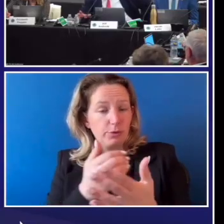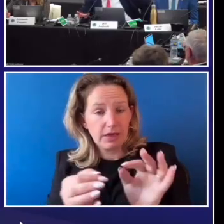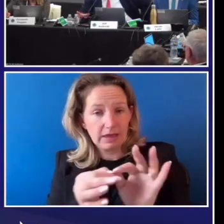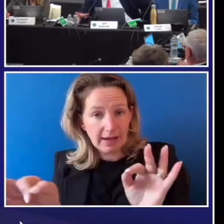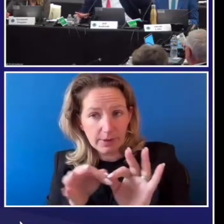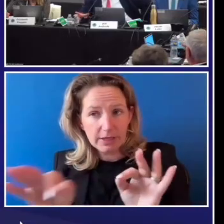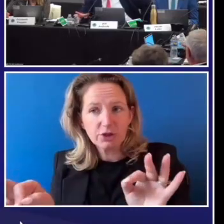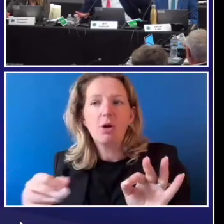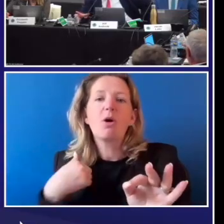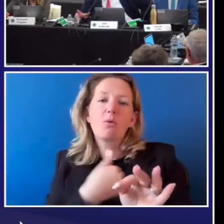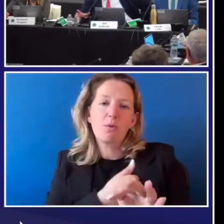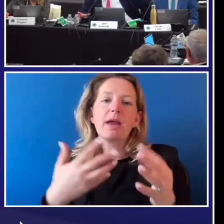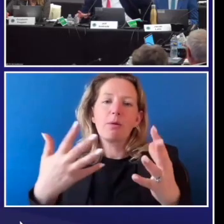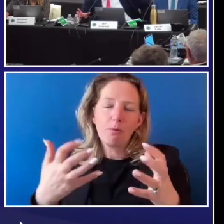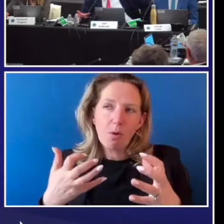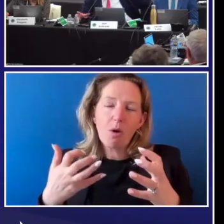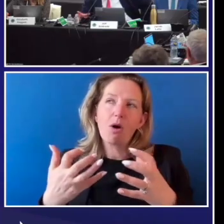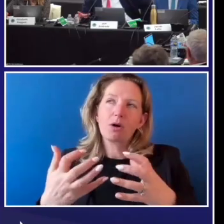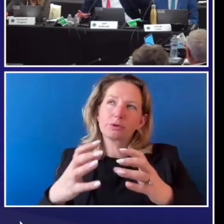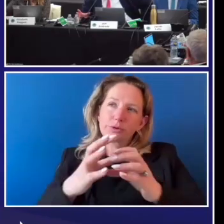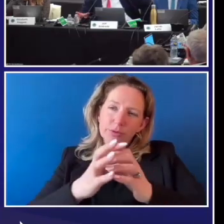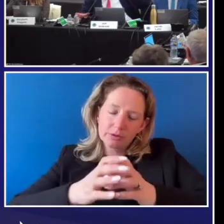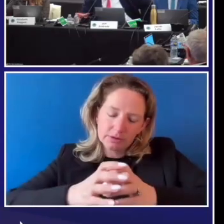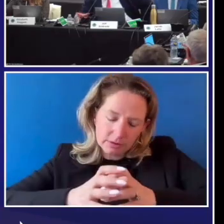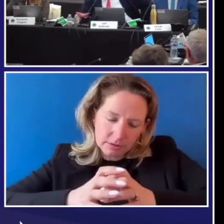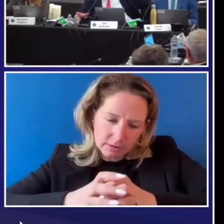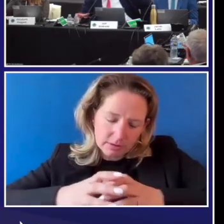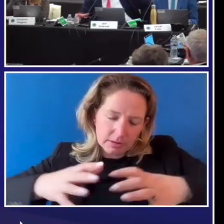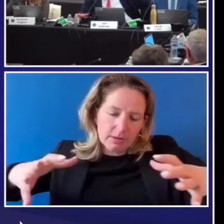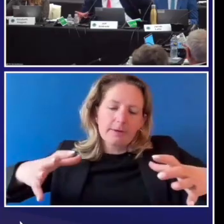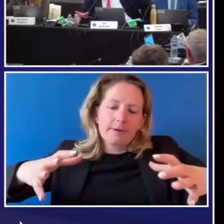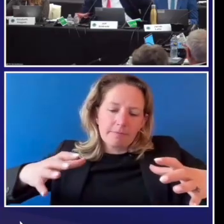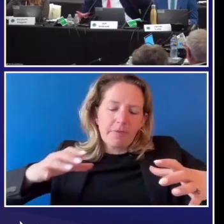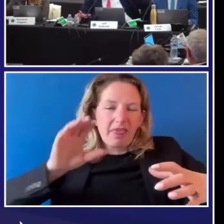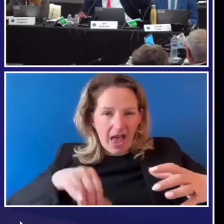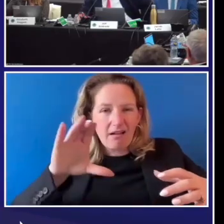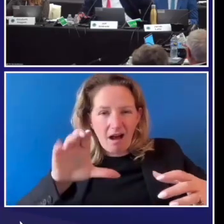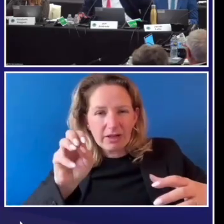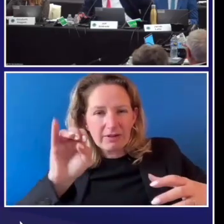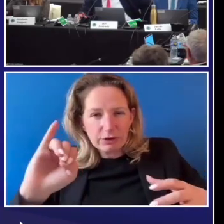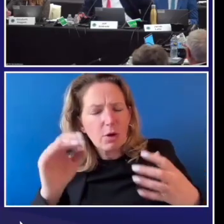the conflict of interest to the standards and policy making body as well as the decision making